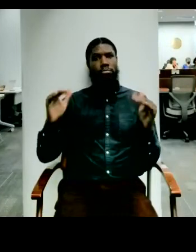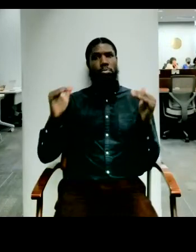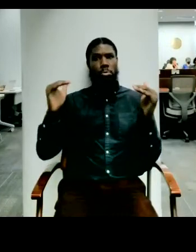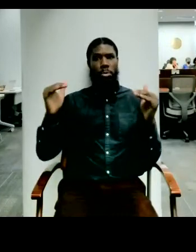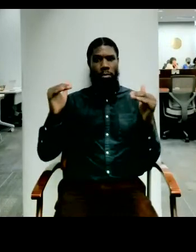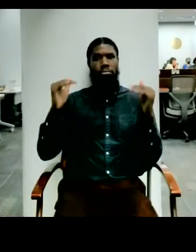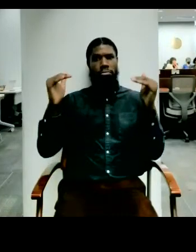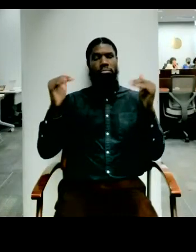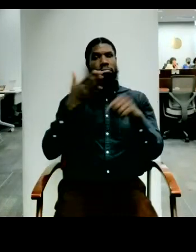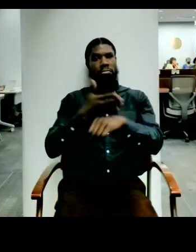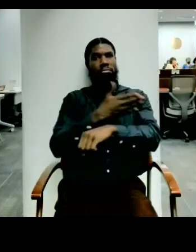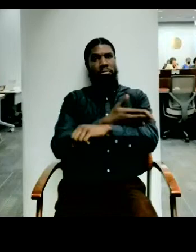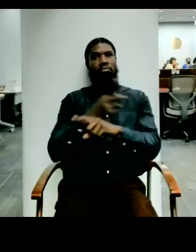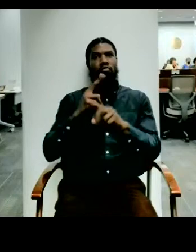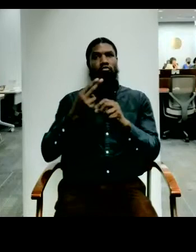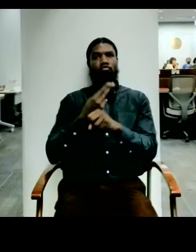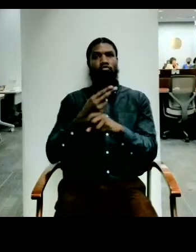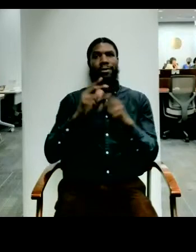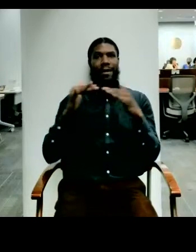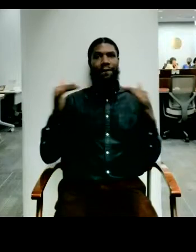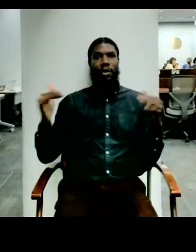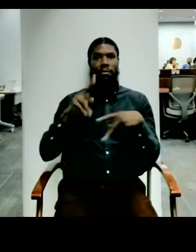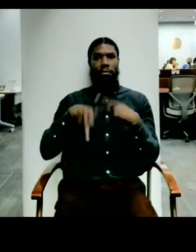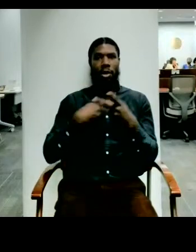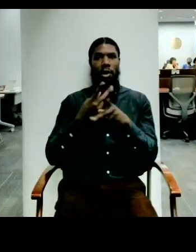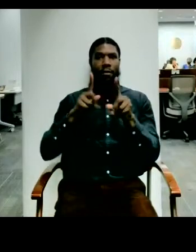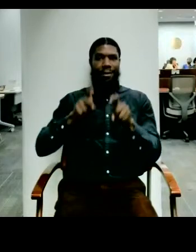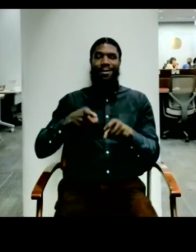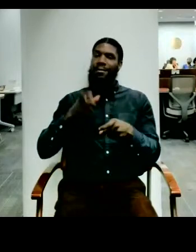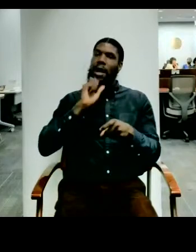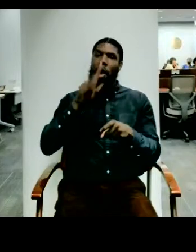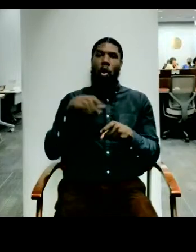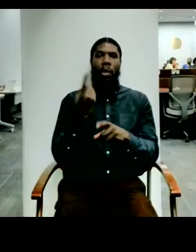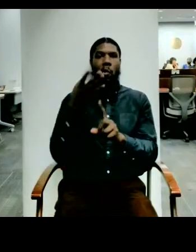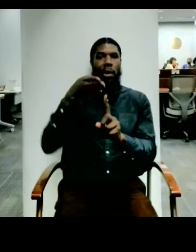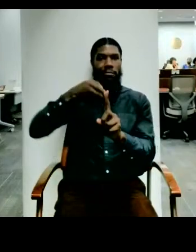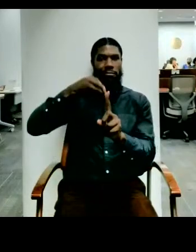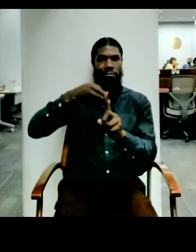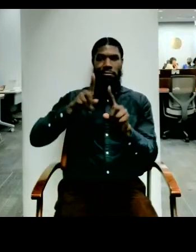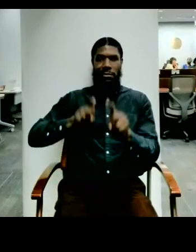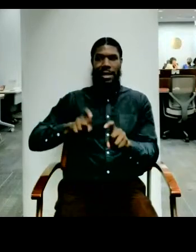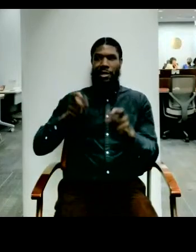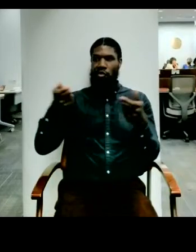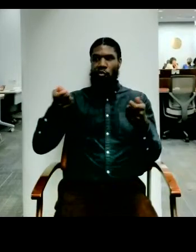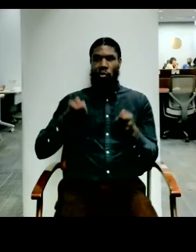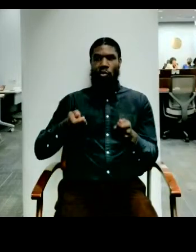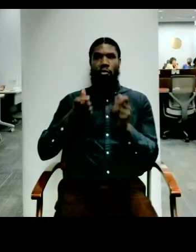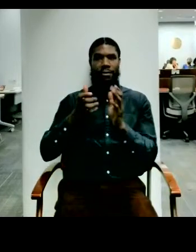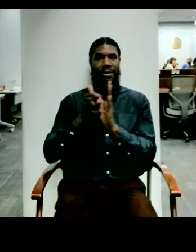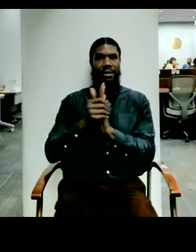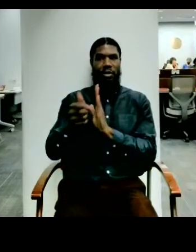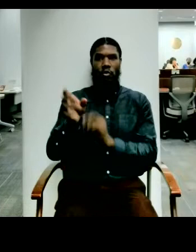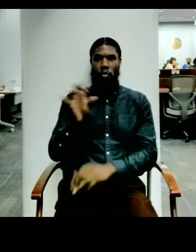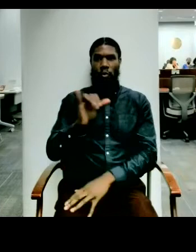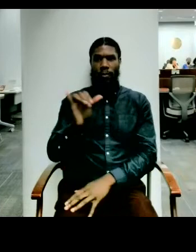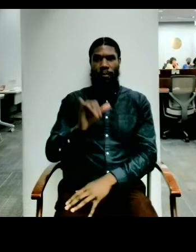format of some testing as well as our normal daily um recruitment skills too. And for those